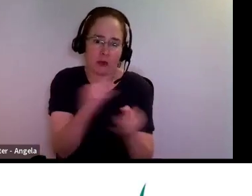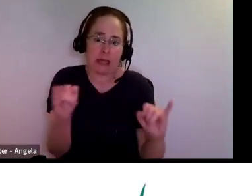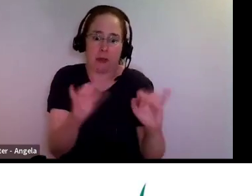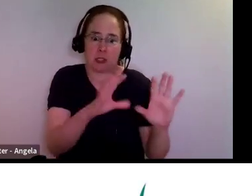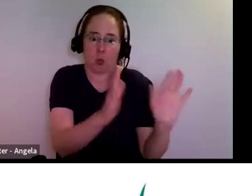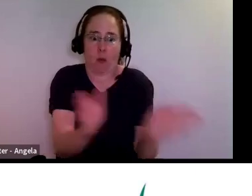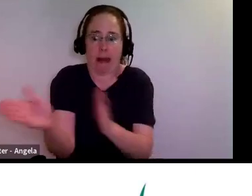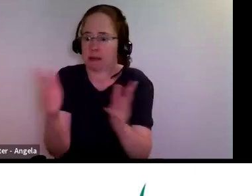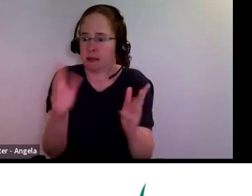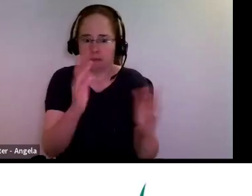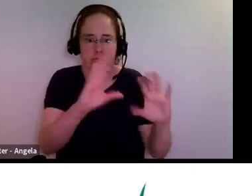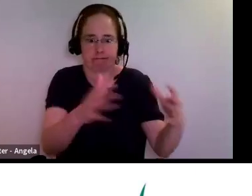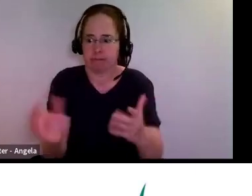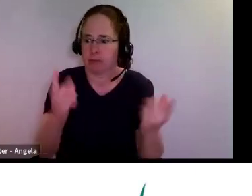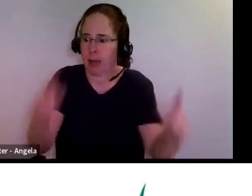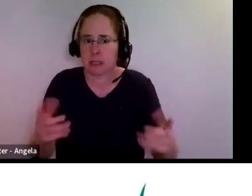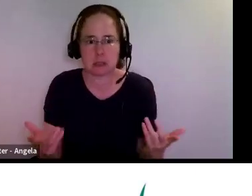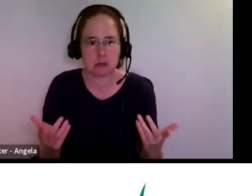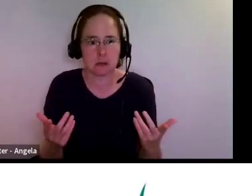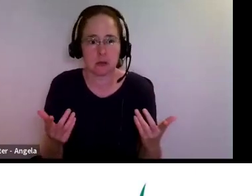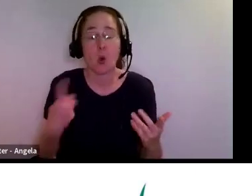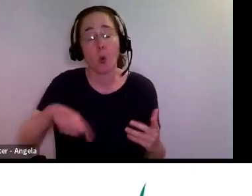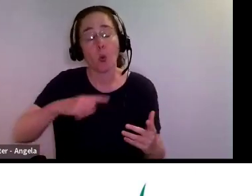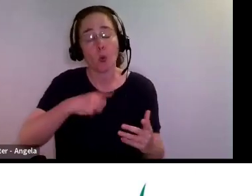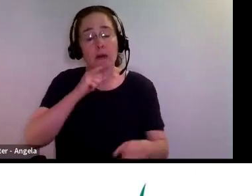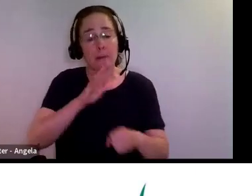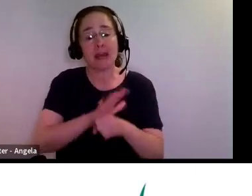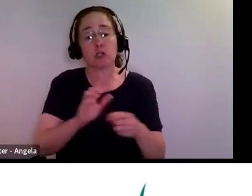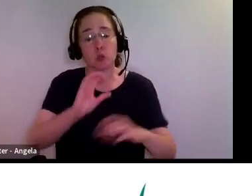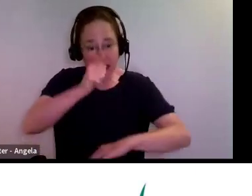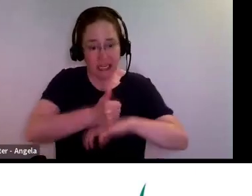committed to establishing and supporting the creation of